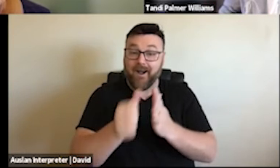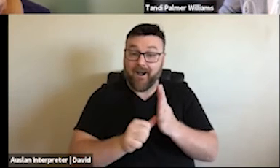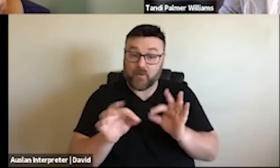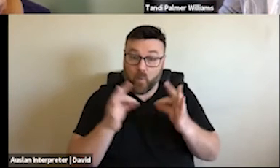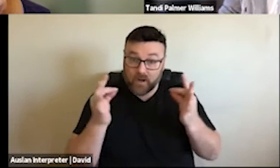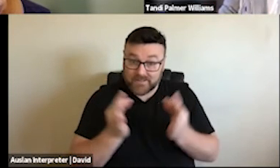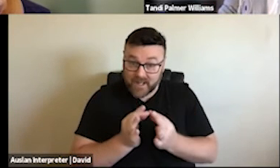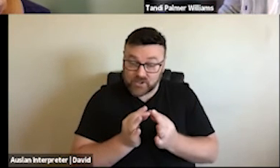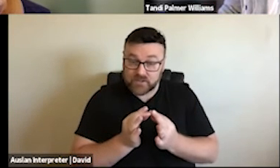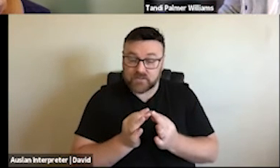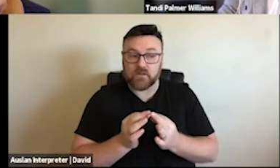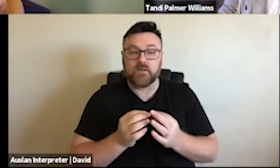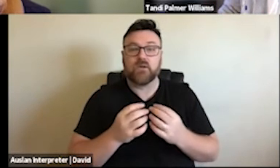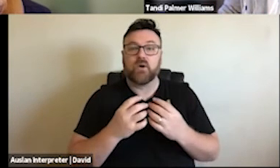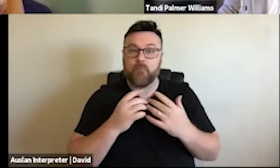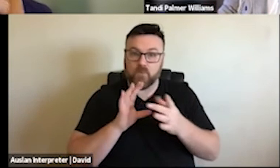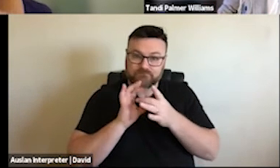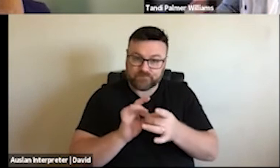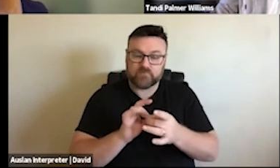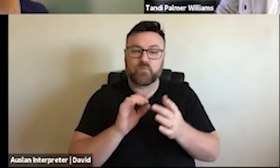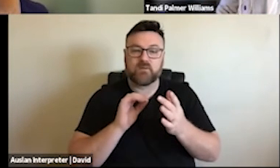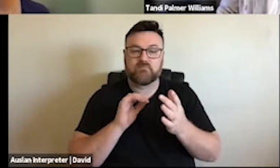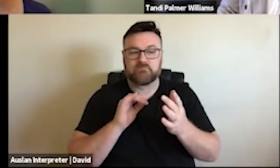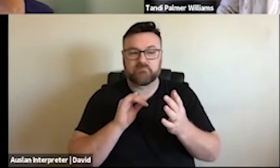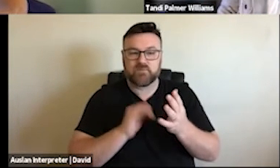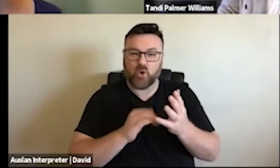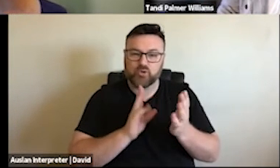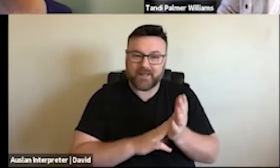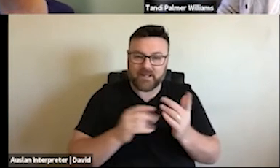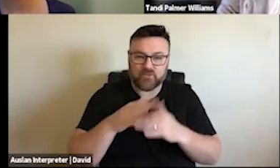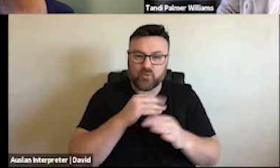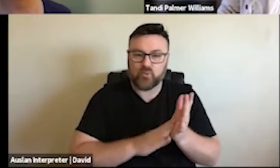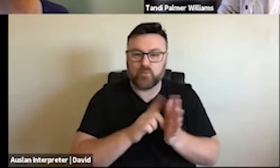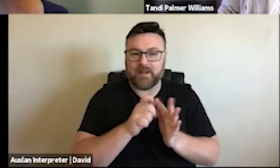than they did before the pandemic and staying in touch with them on different platforms,